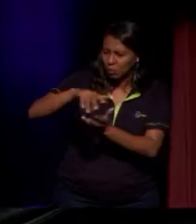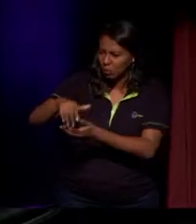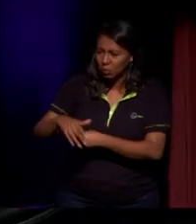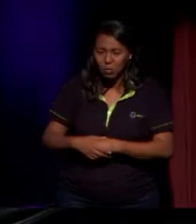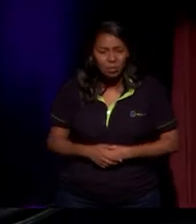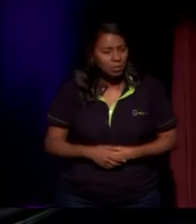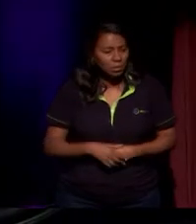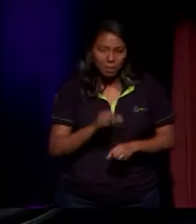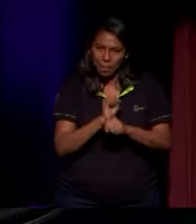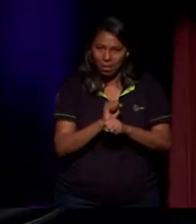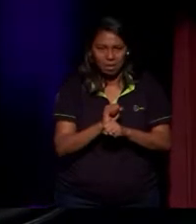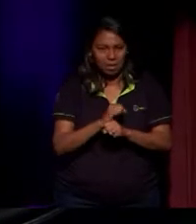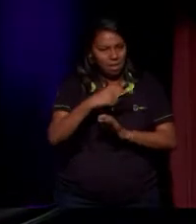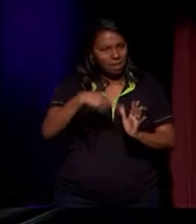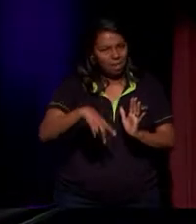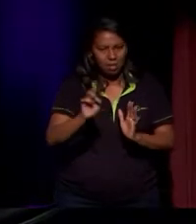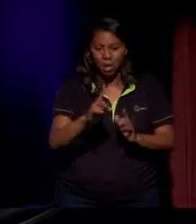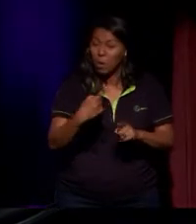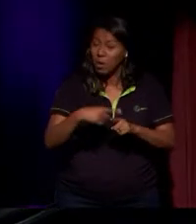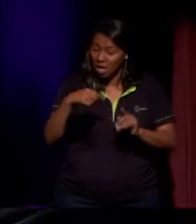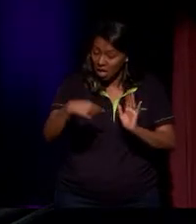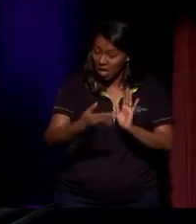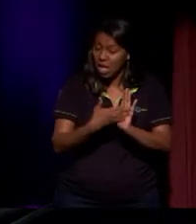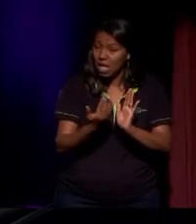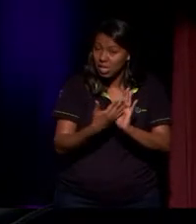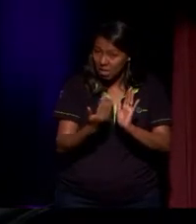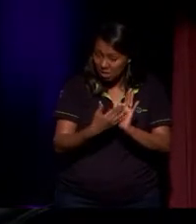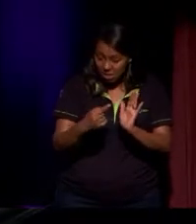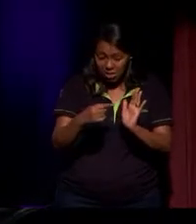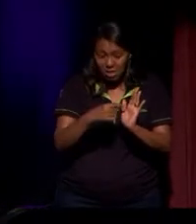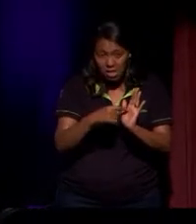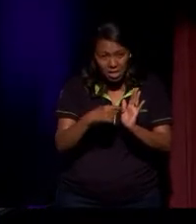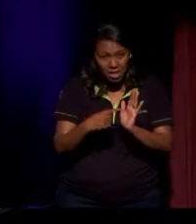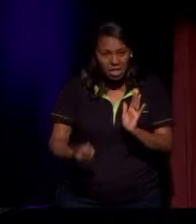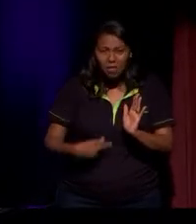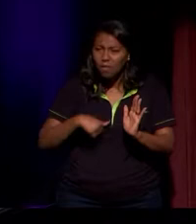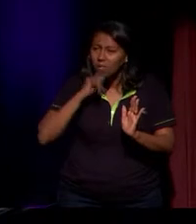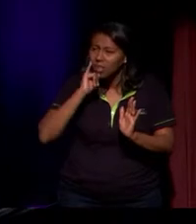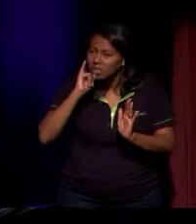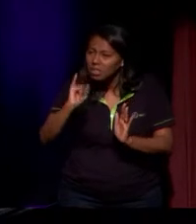I'll do everything I can to disappoint you. I'll try to disappoint you, disenchant her